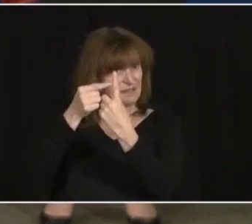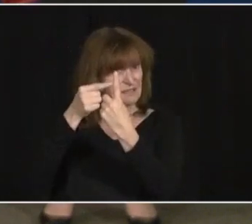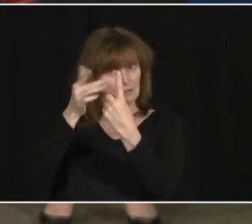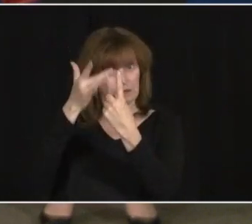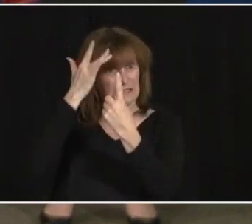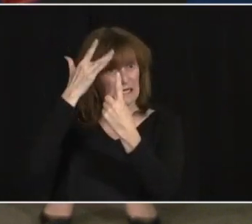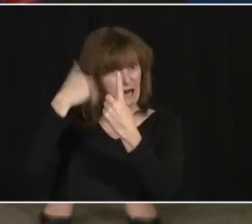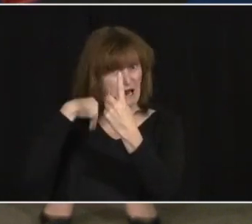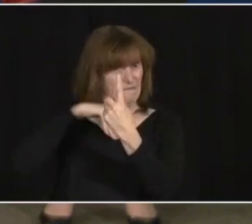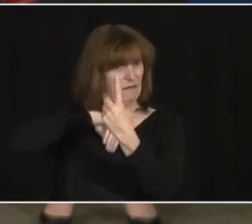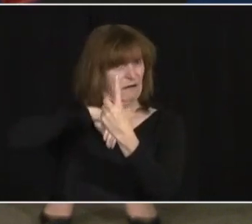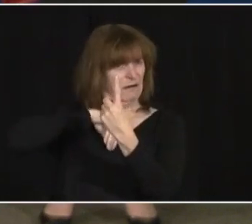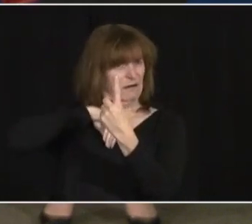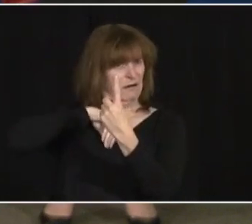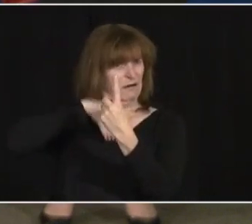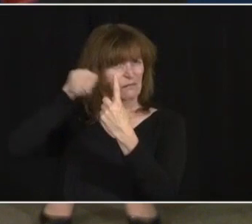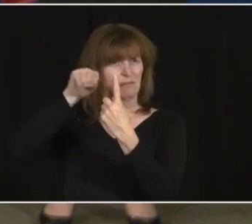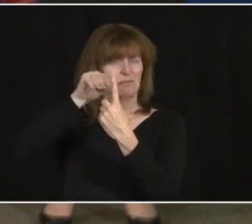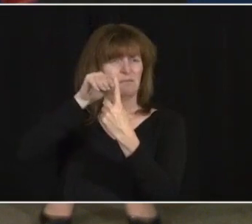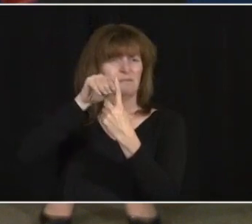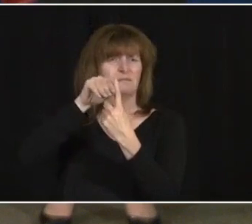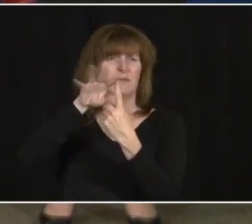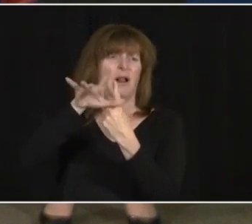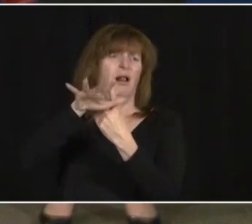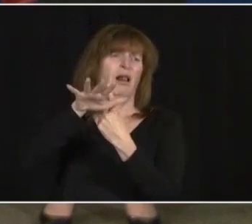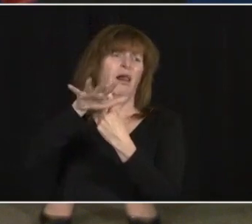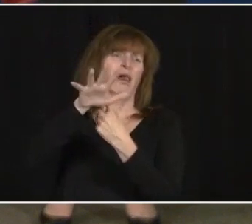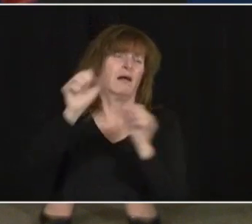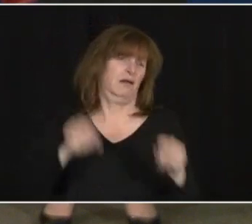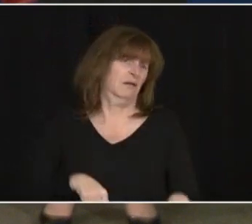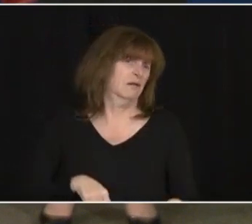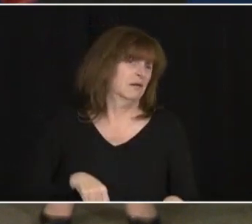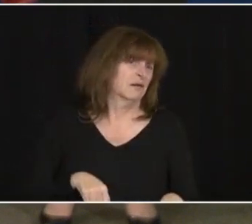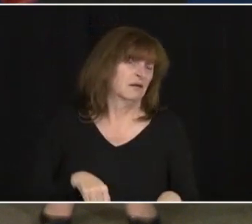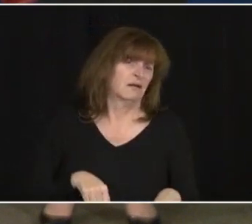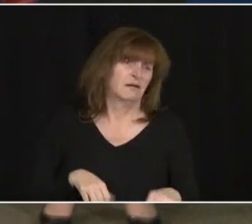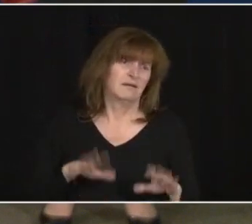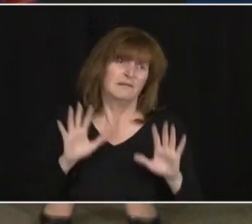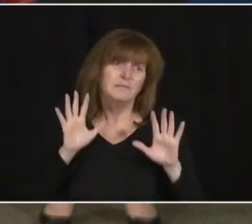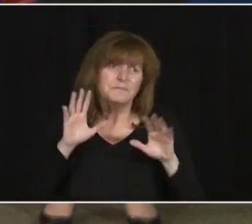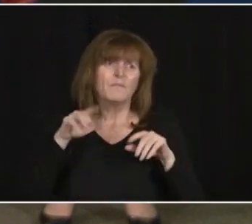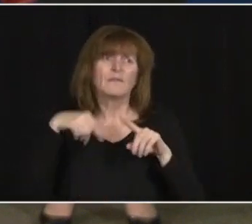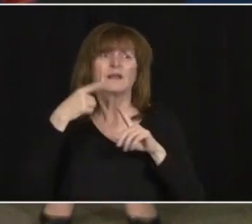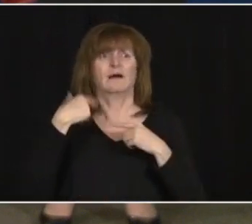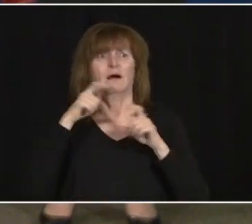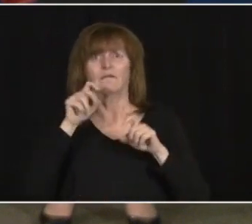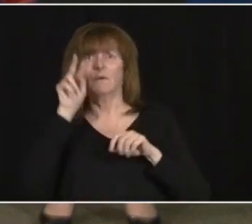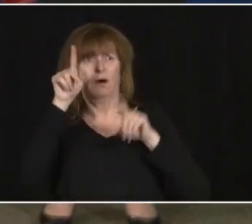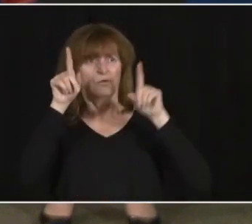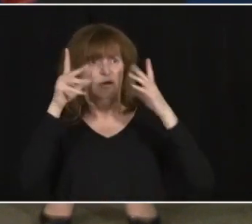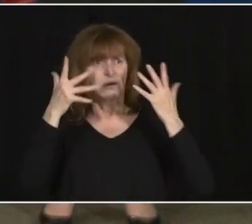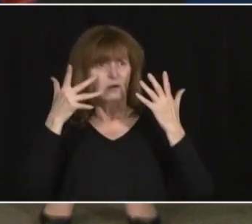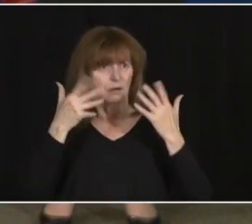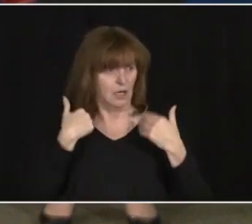Then you have to look at the supply chain as well. The supply chain right across the province. If someone is making